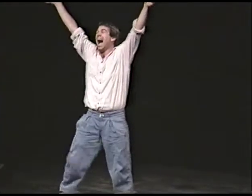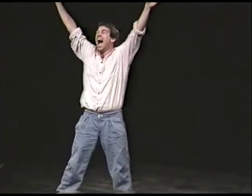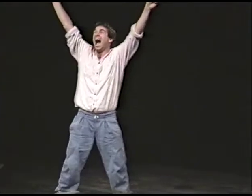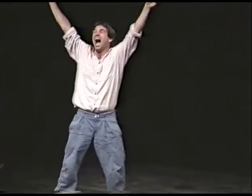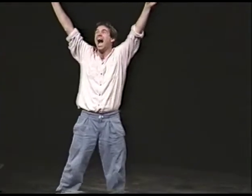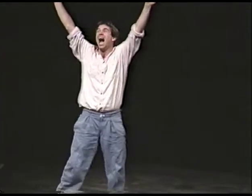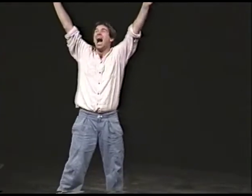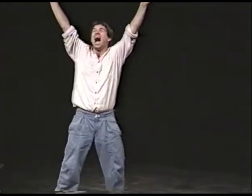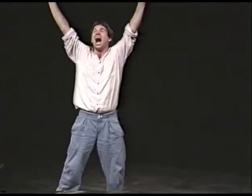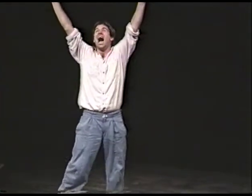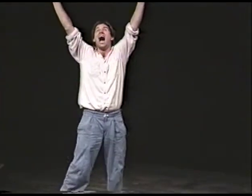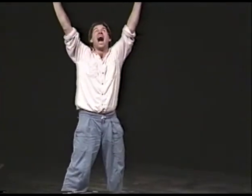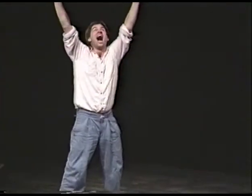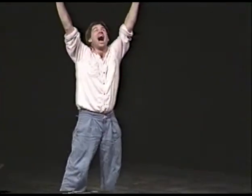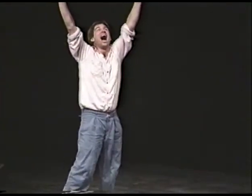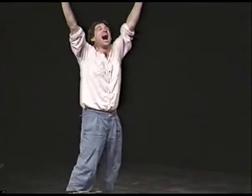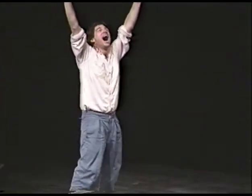A ball and a chicken.